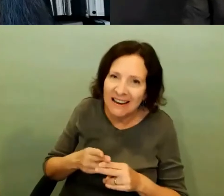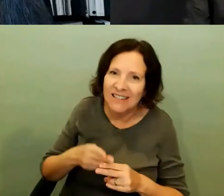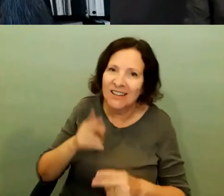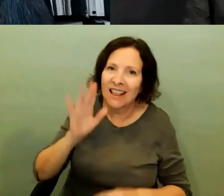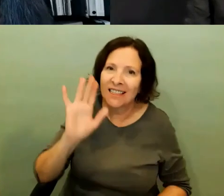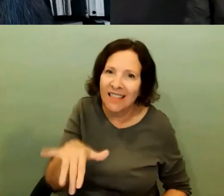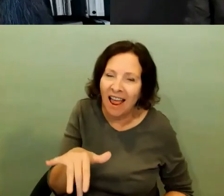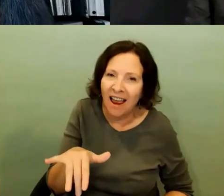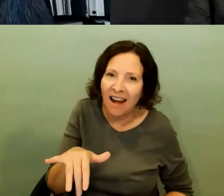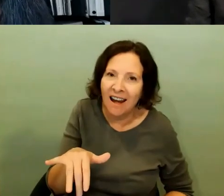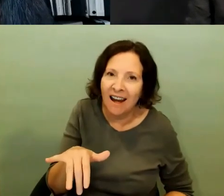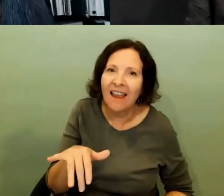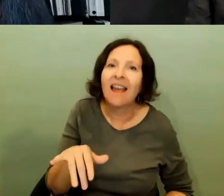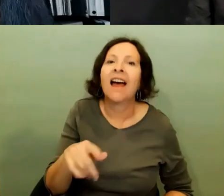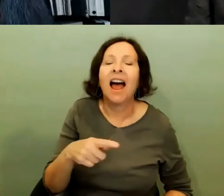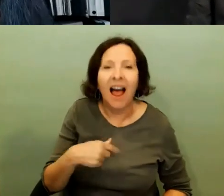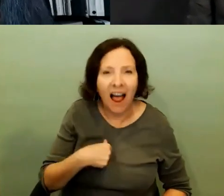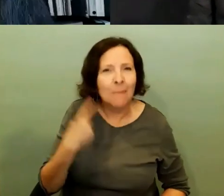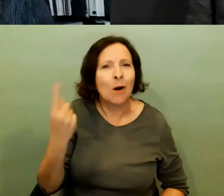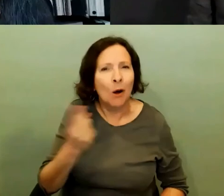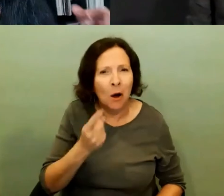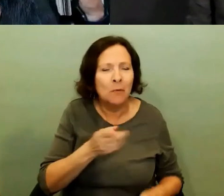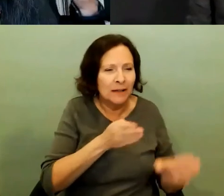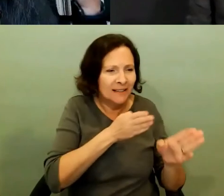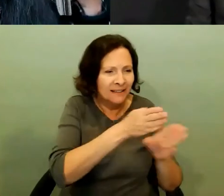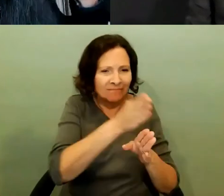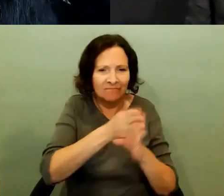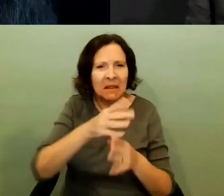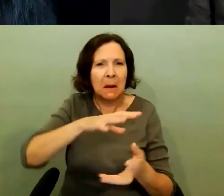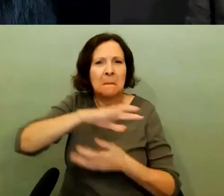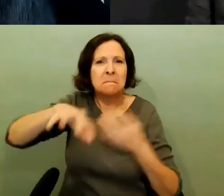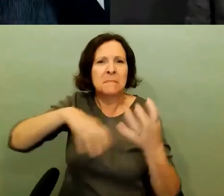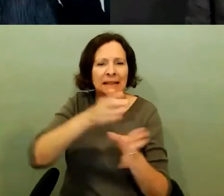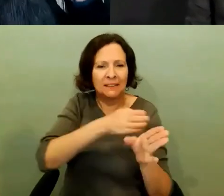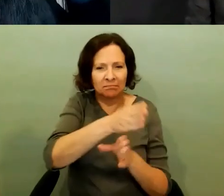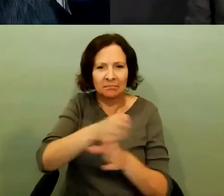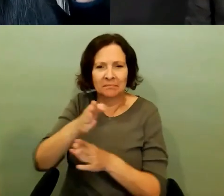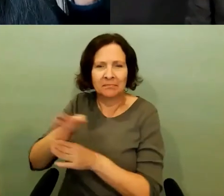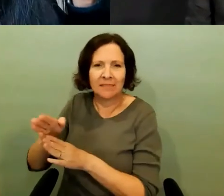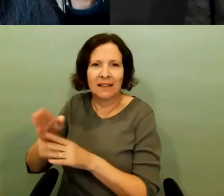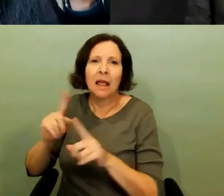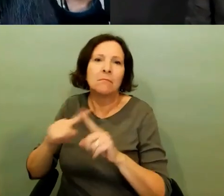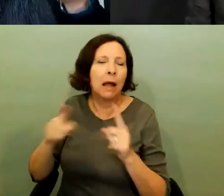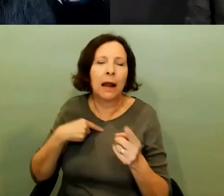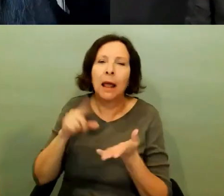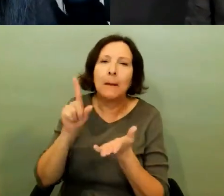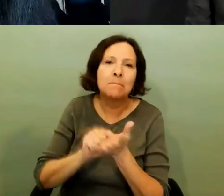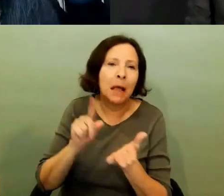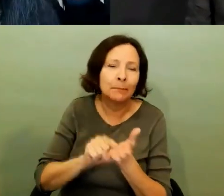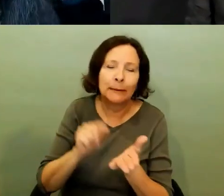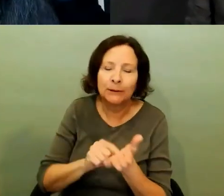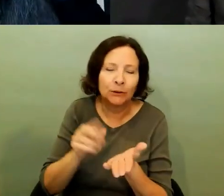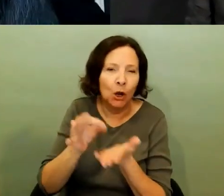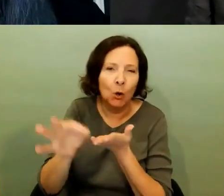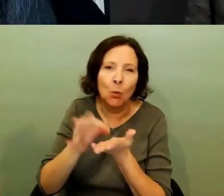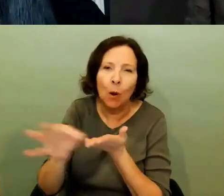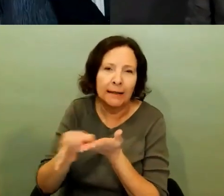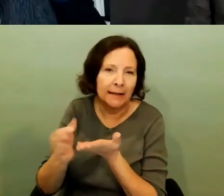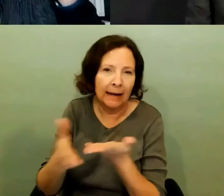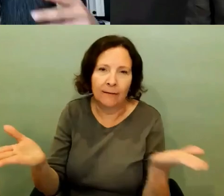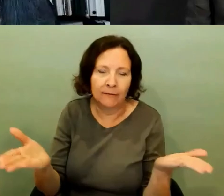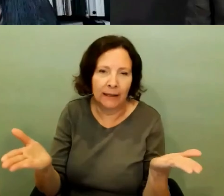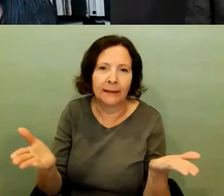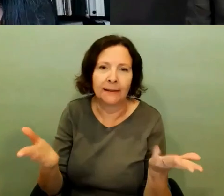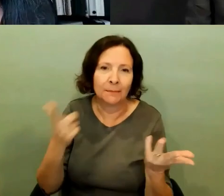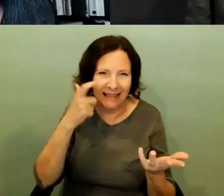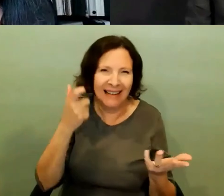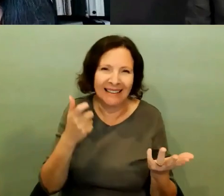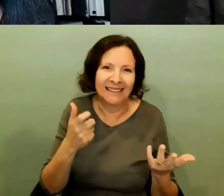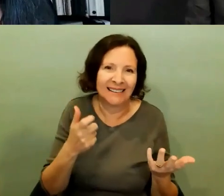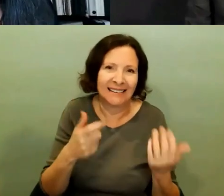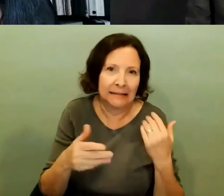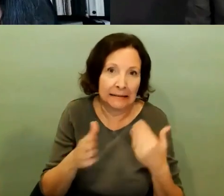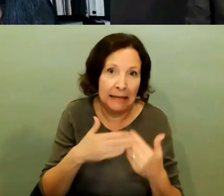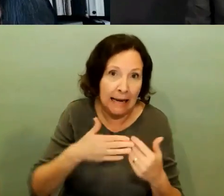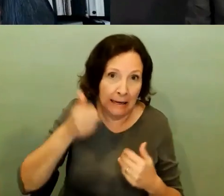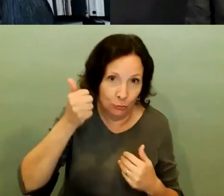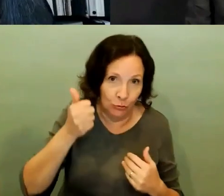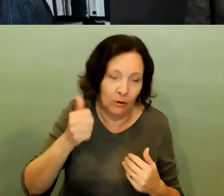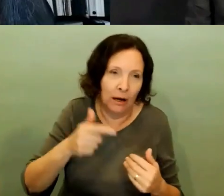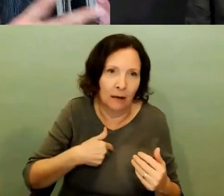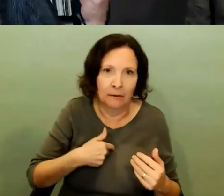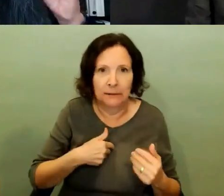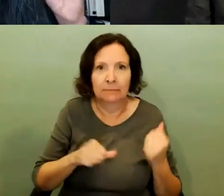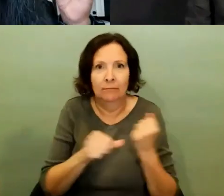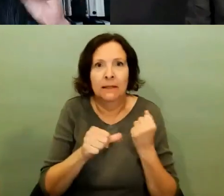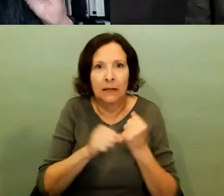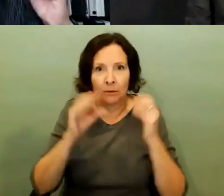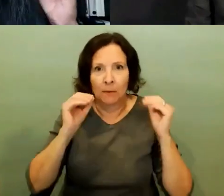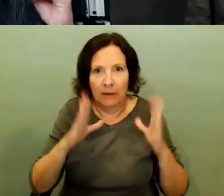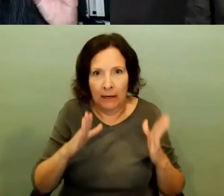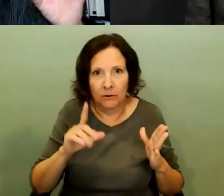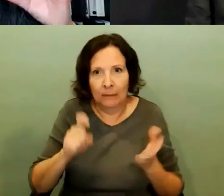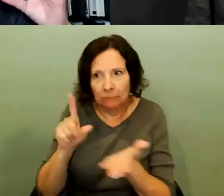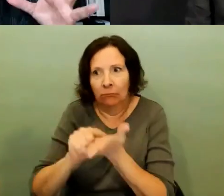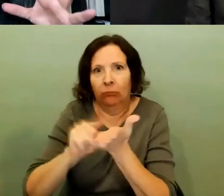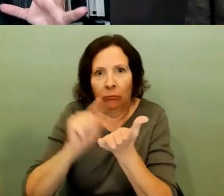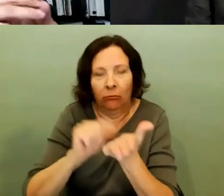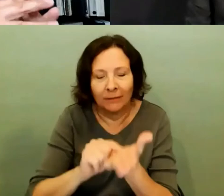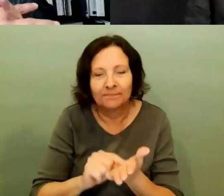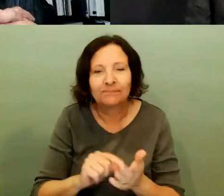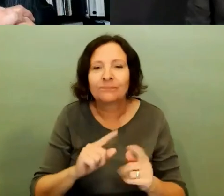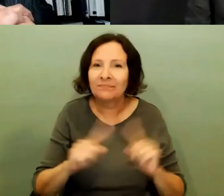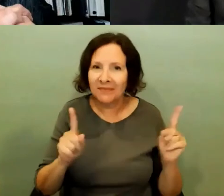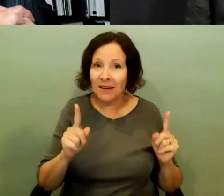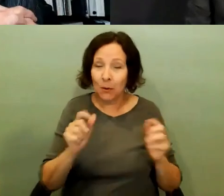always a mixed method person, but 1 of the things that I'm really beginning to say in my tocsin away